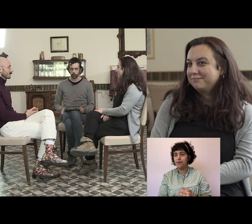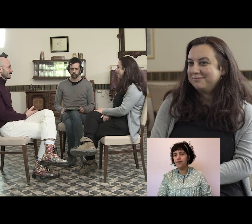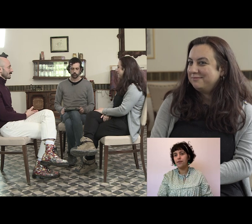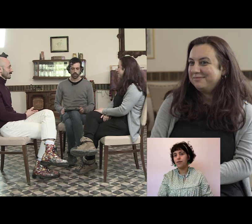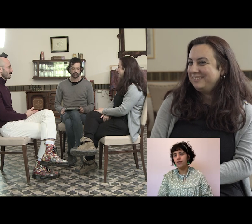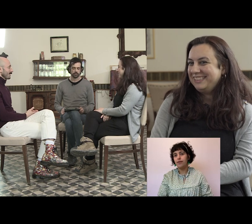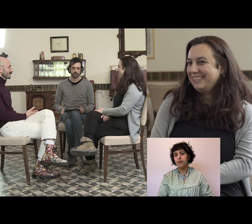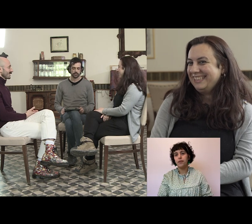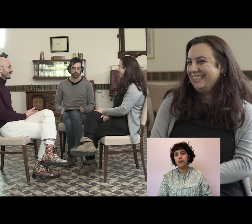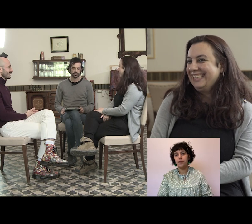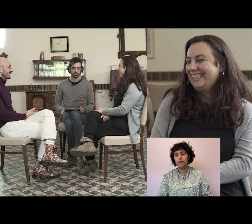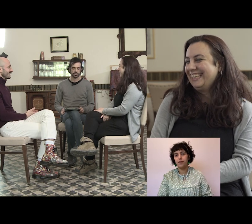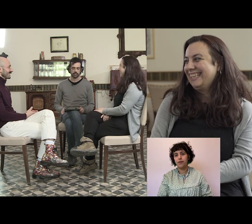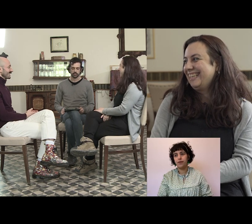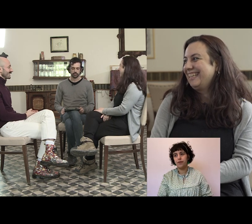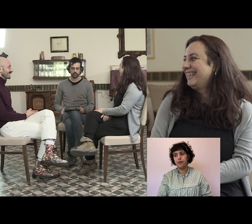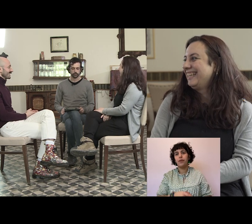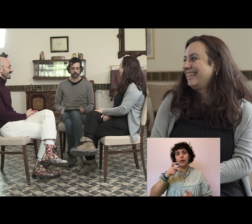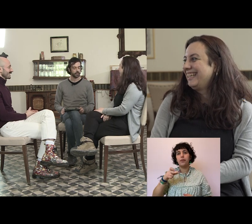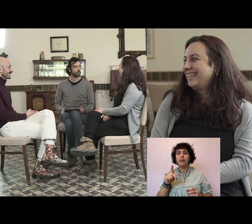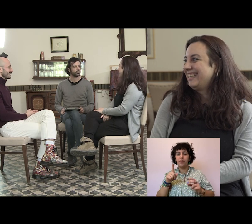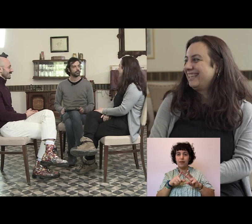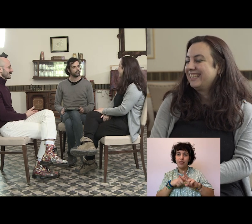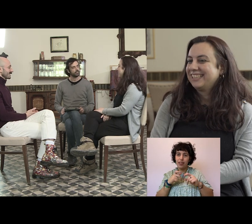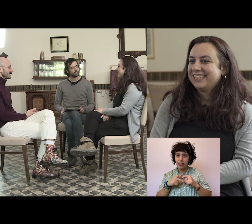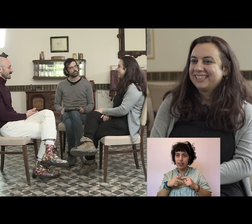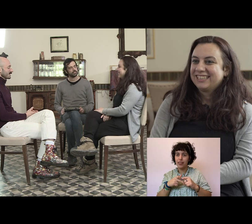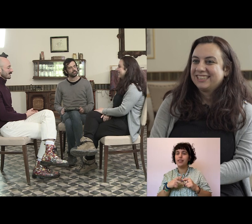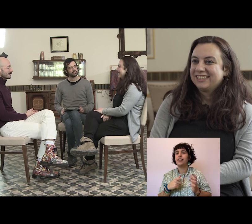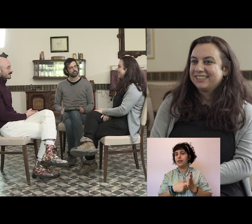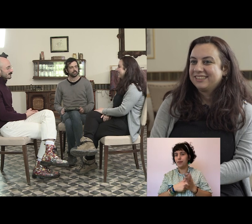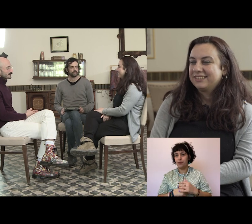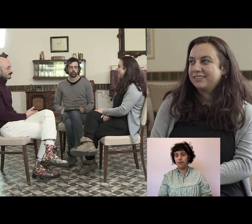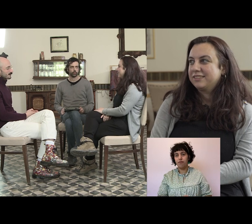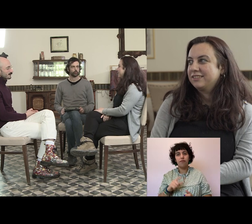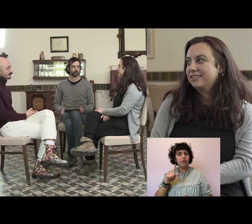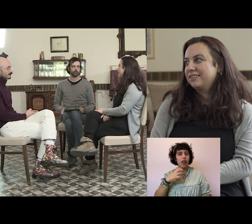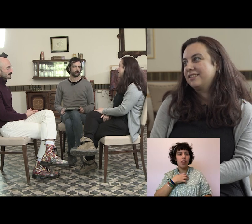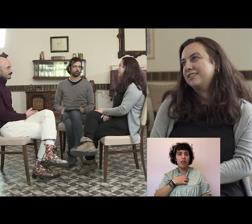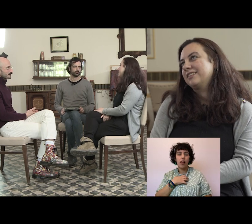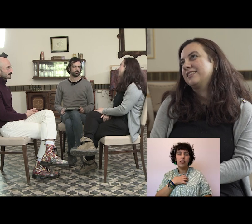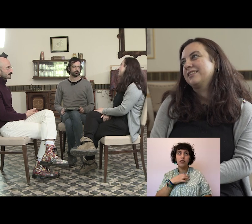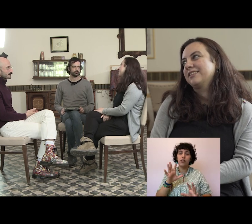I mean, how would you like to define yourself?